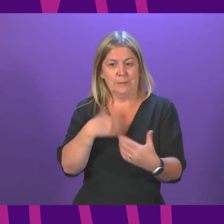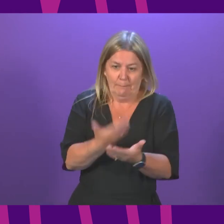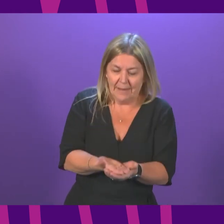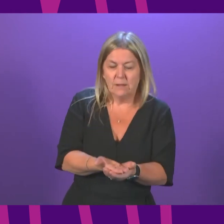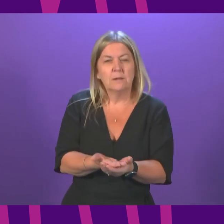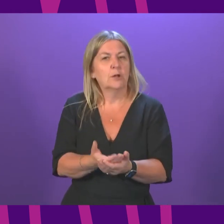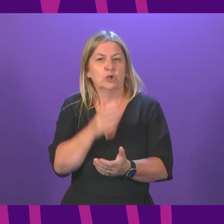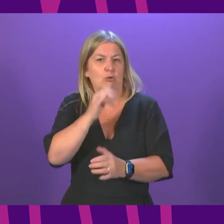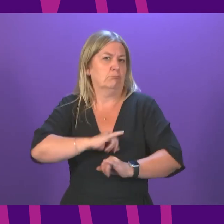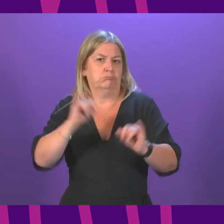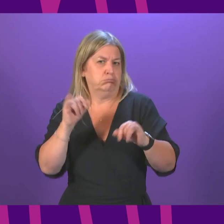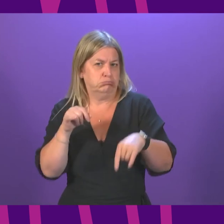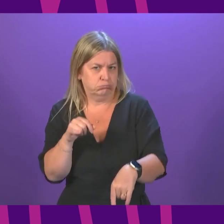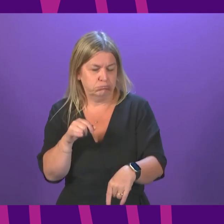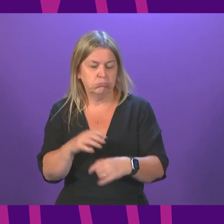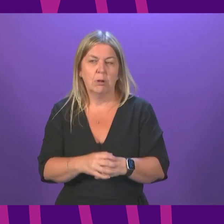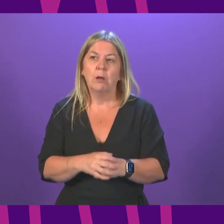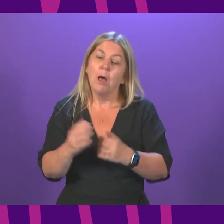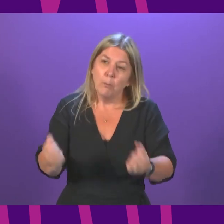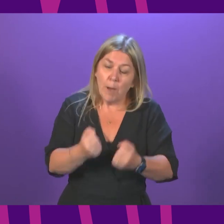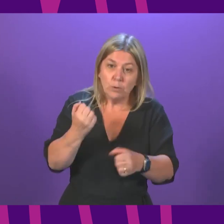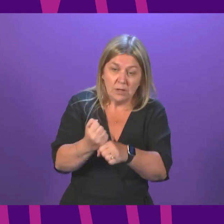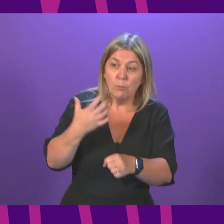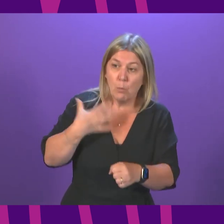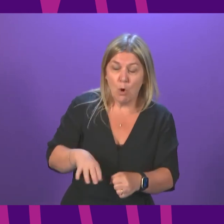the vaccination programme and the very welcome lifting of restrictions, it is clear that